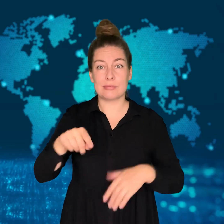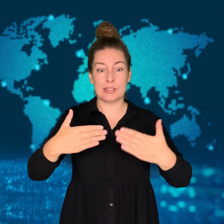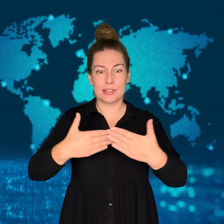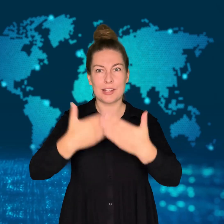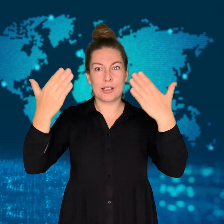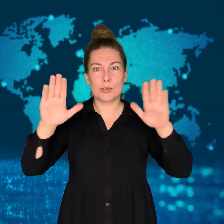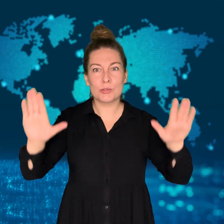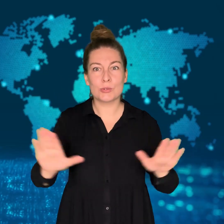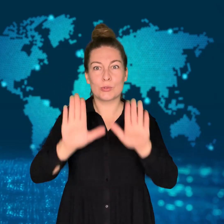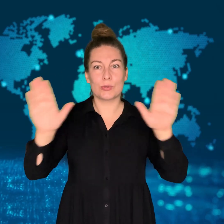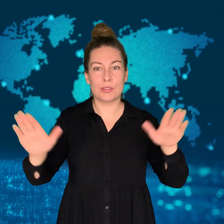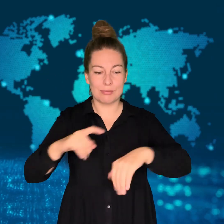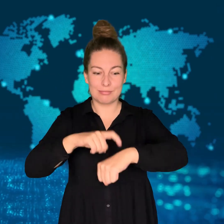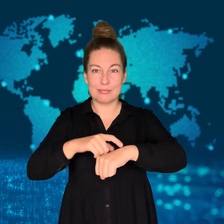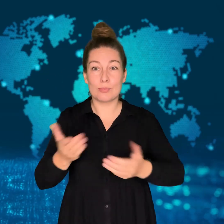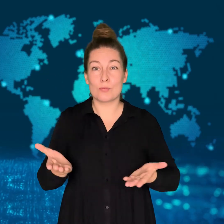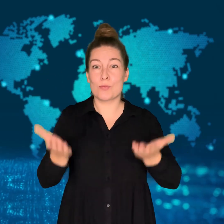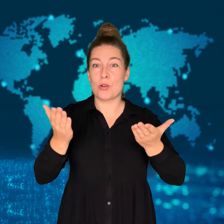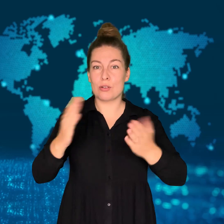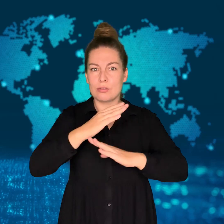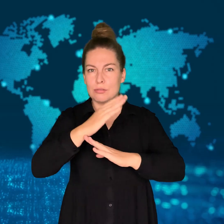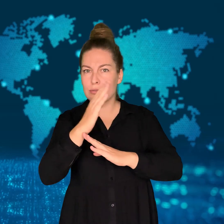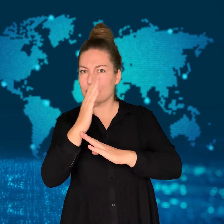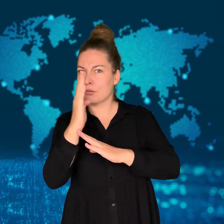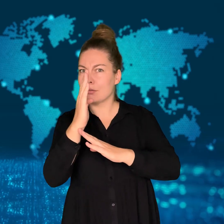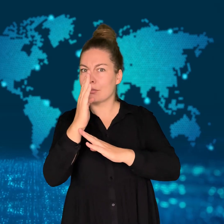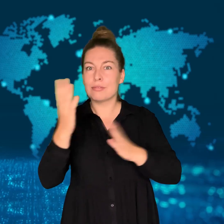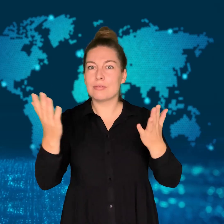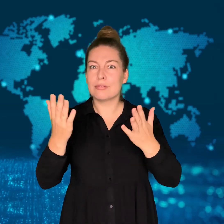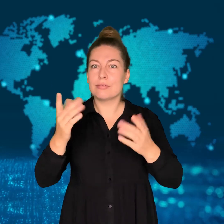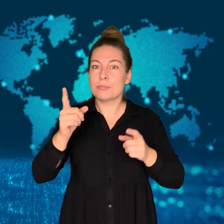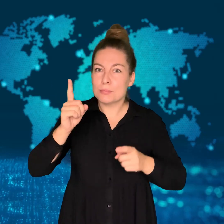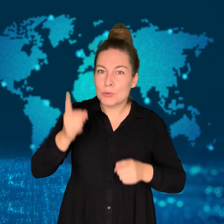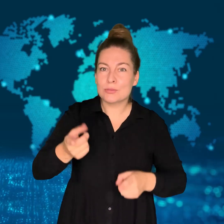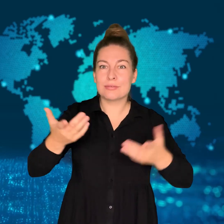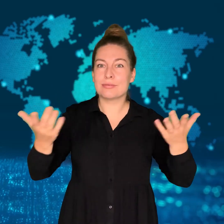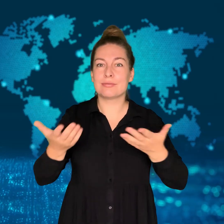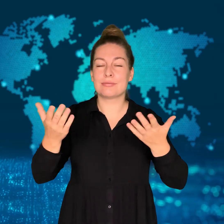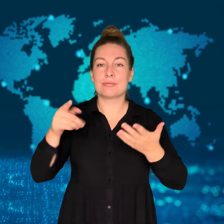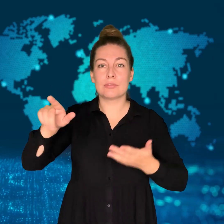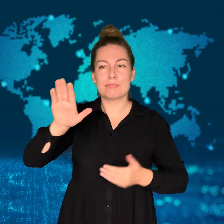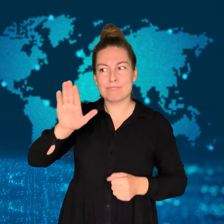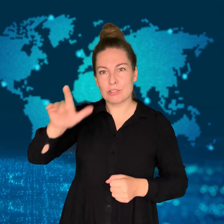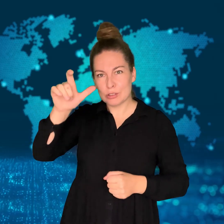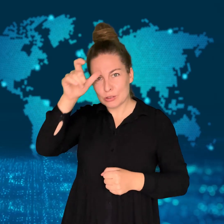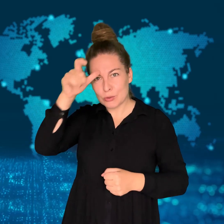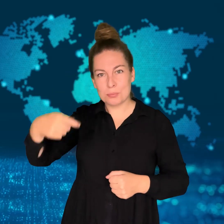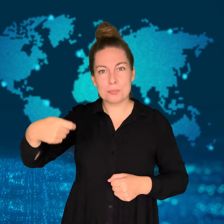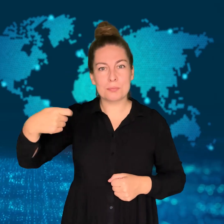Two police were injured at the site.